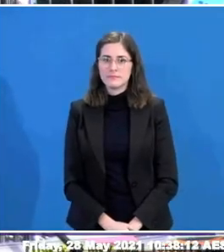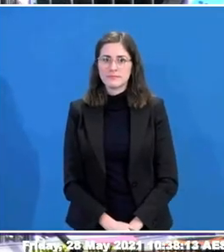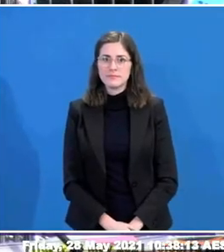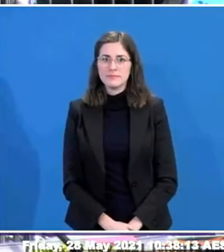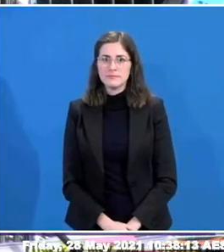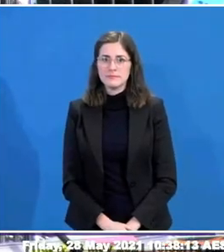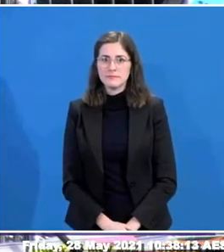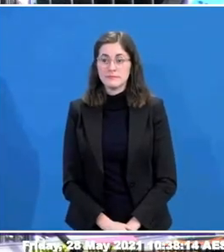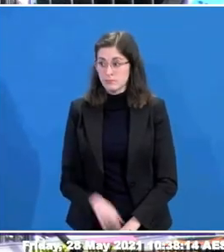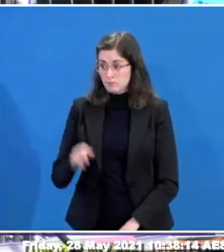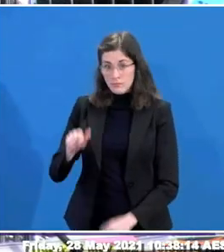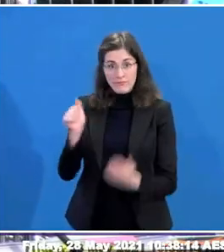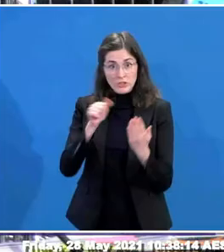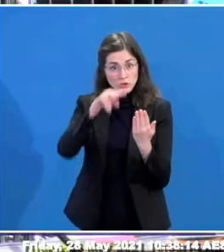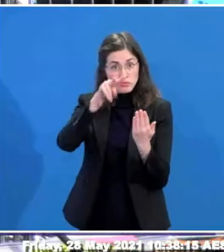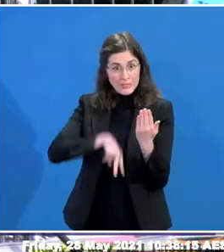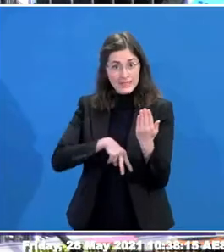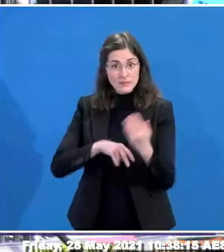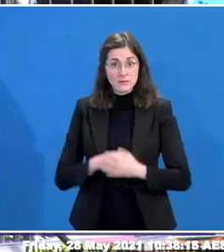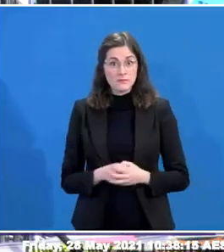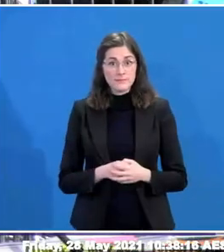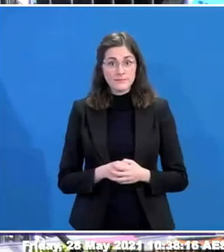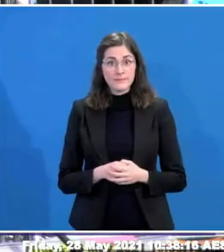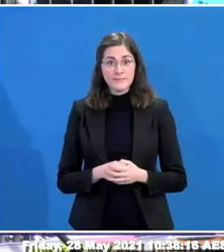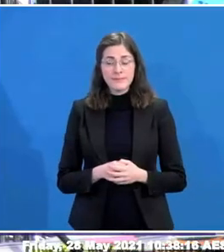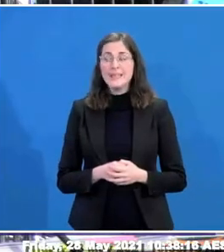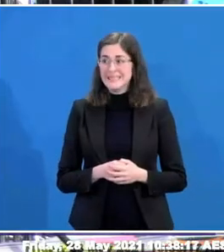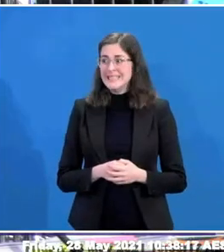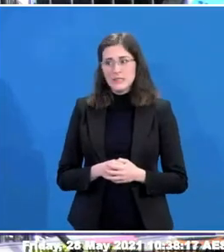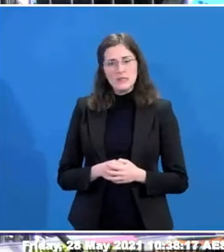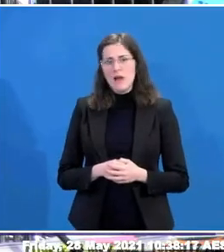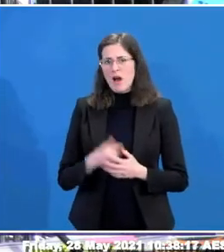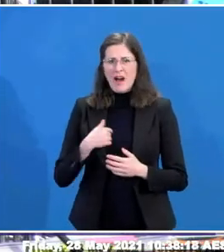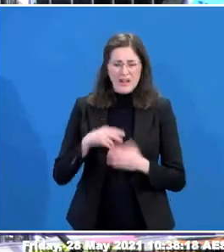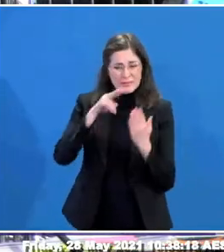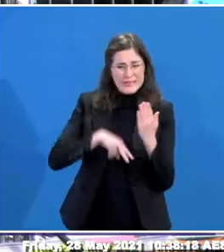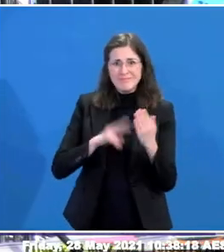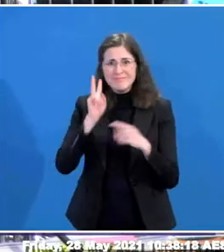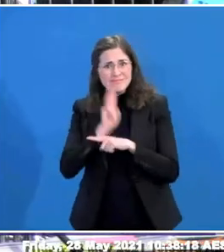no doubt you read this closely? I did, but it is several weeks ago and a lot has happened since then.